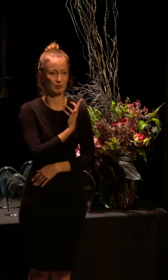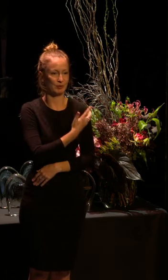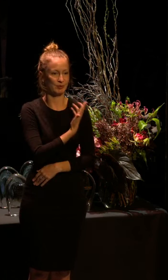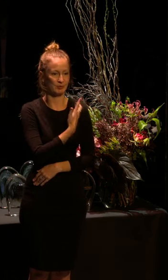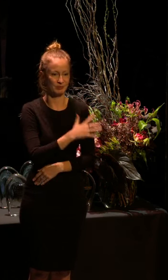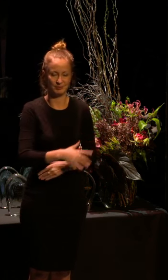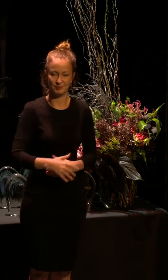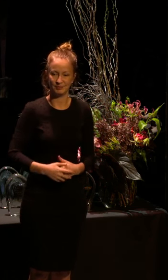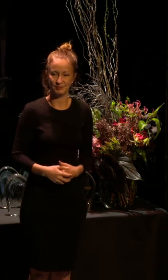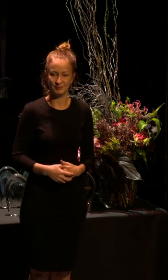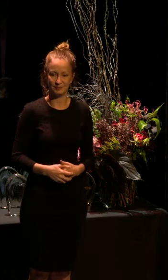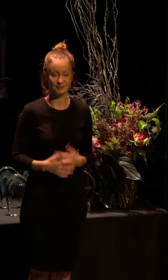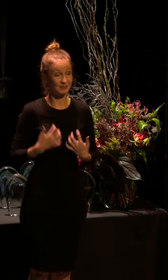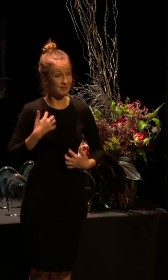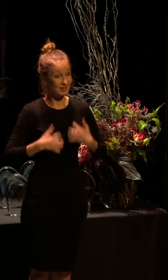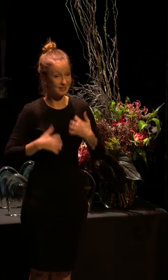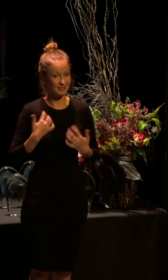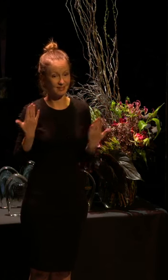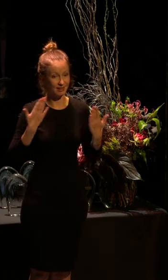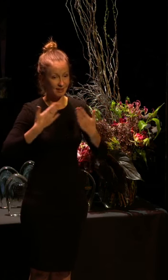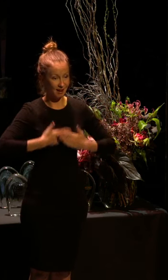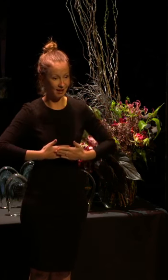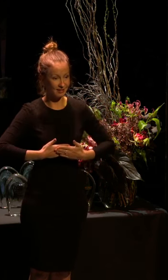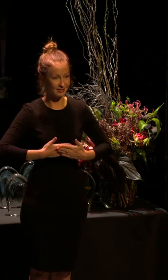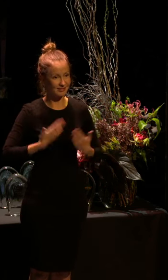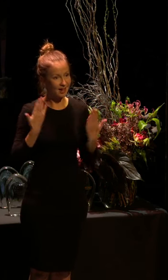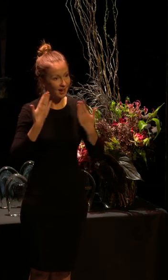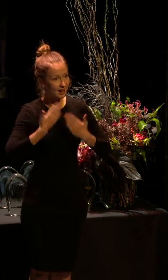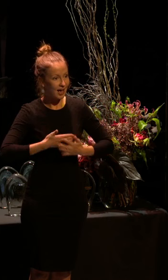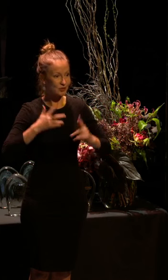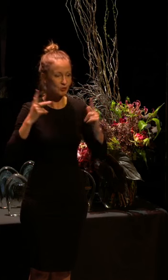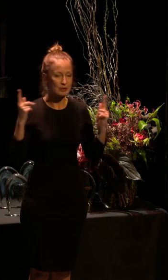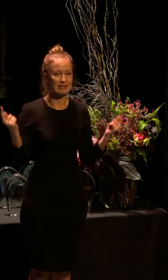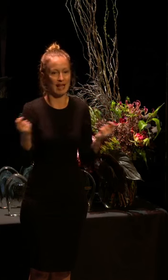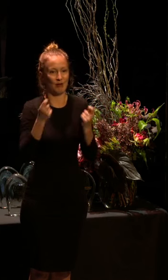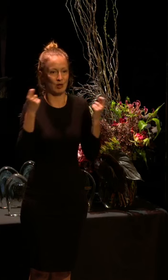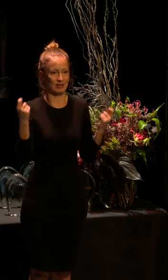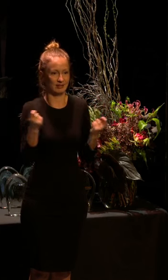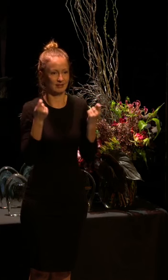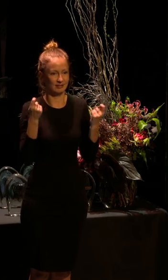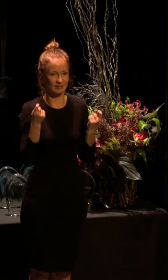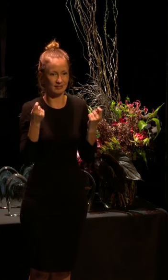a night to celebrate what it is to be human.